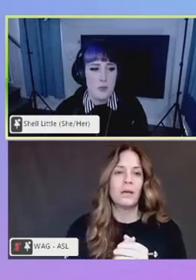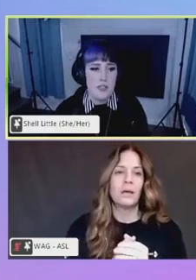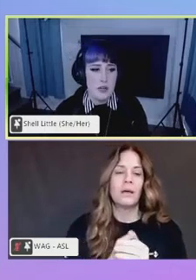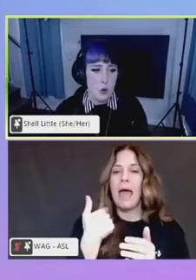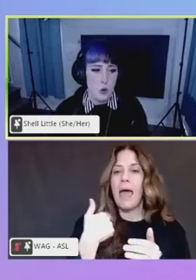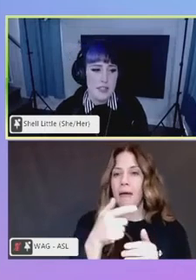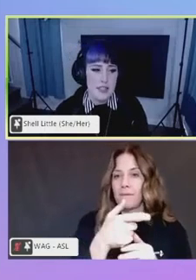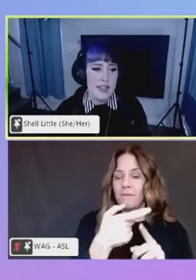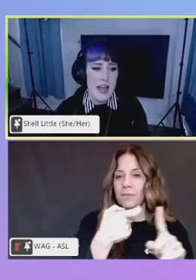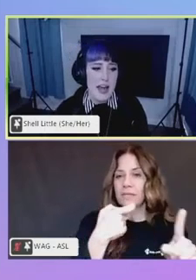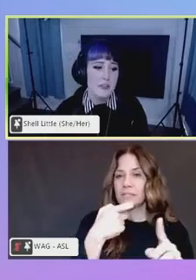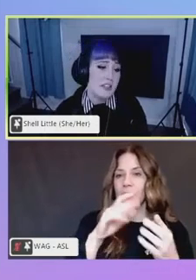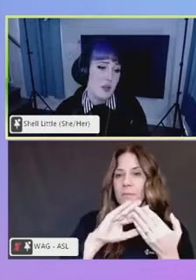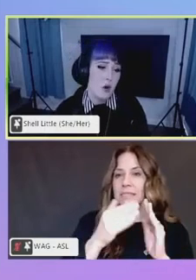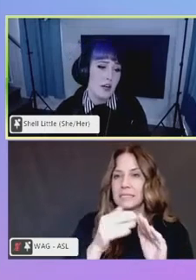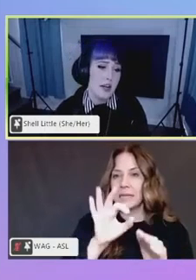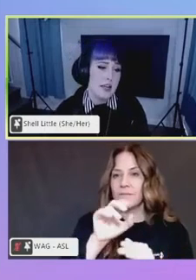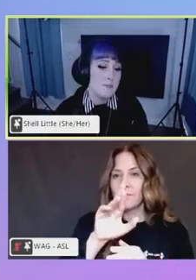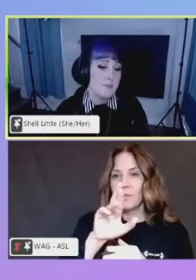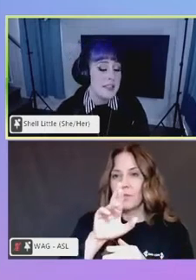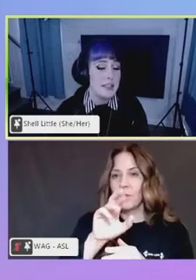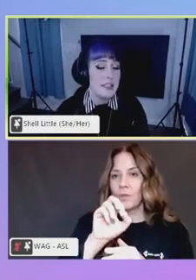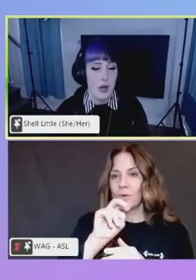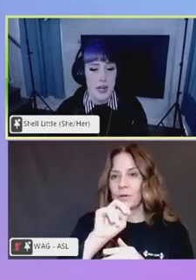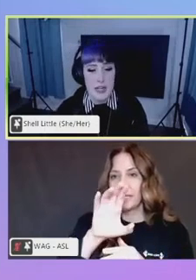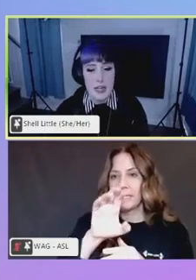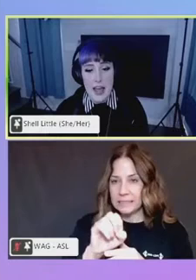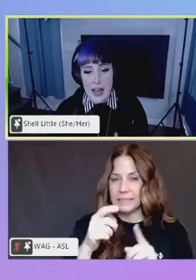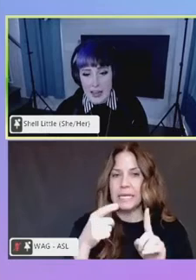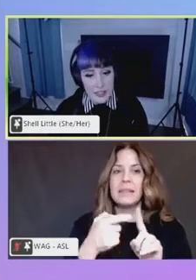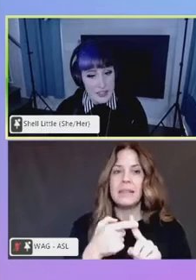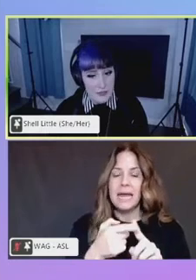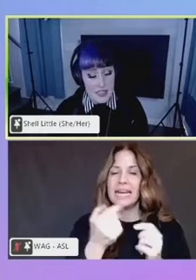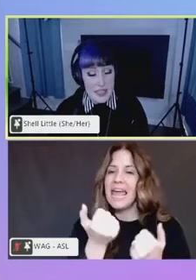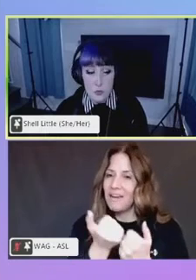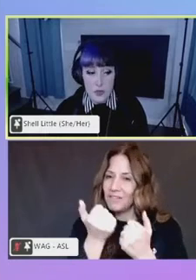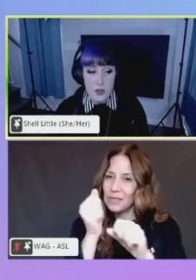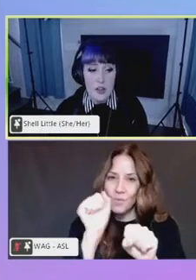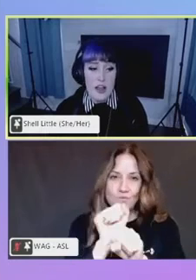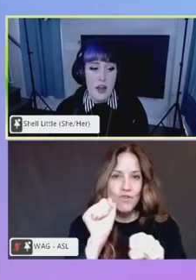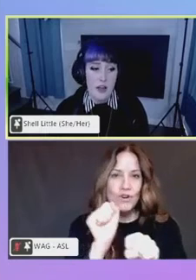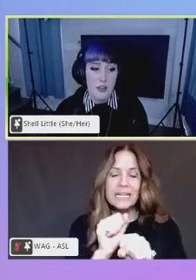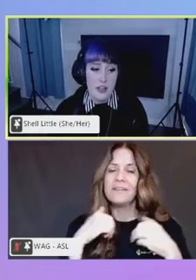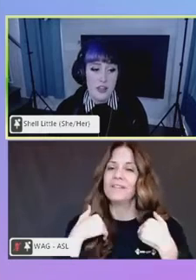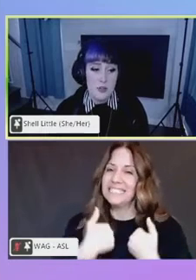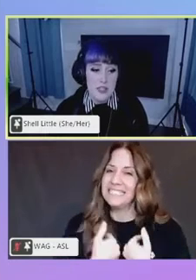banking, my access to the shopping. You know? My access to my medical records. I have it would on